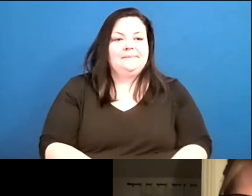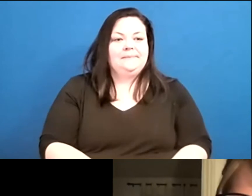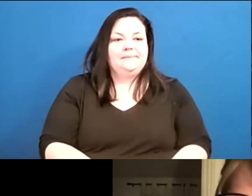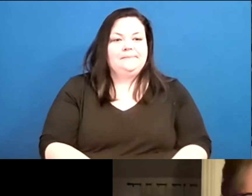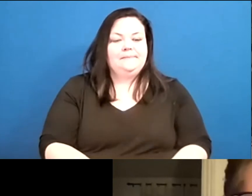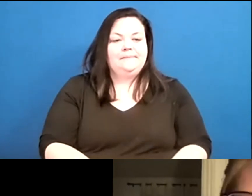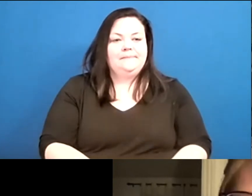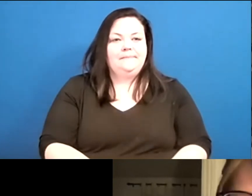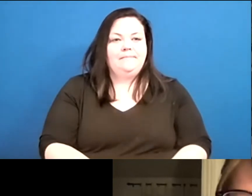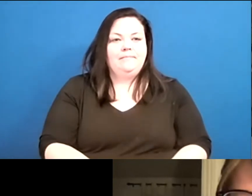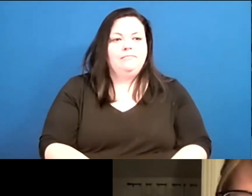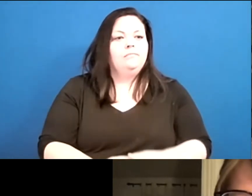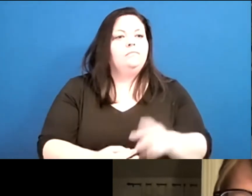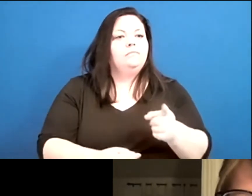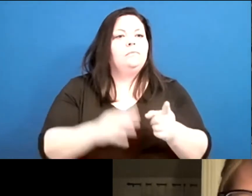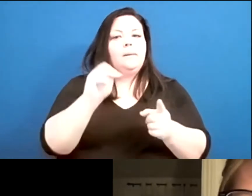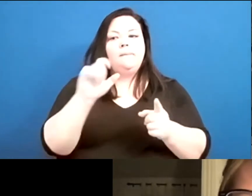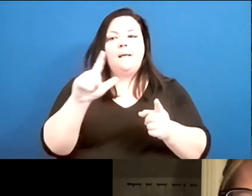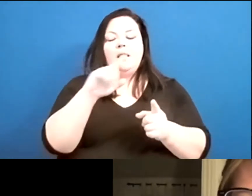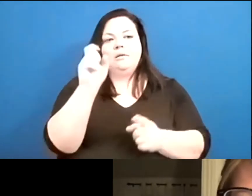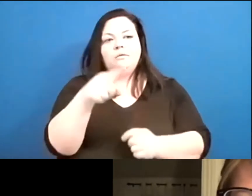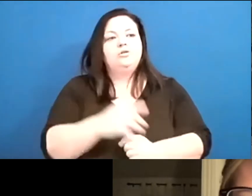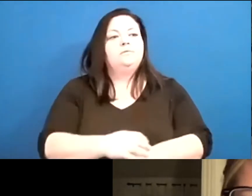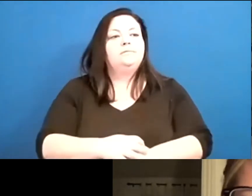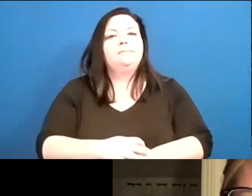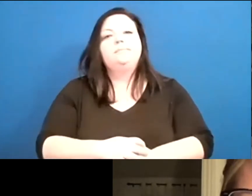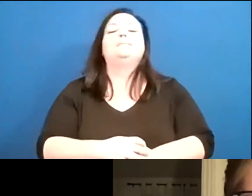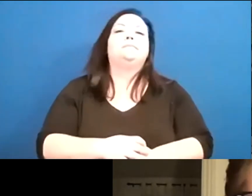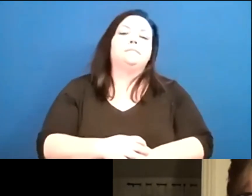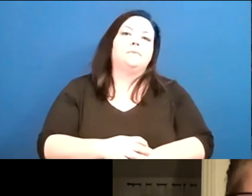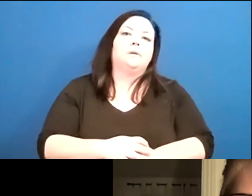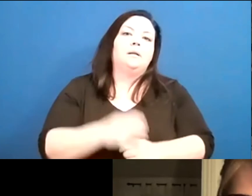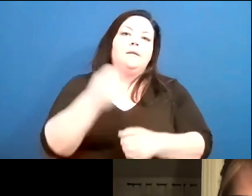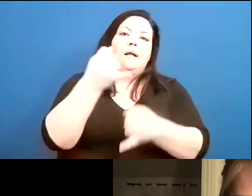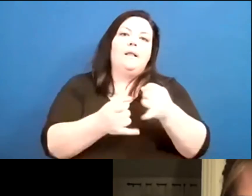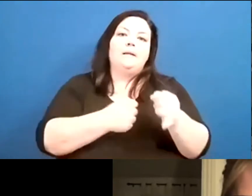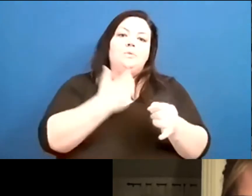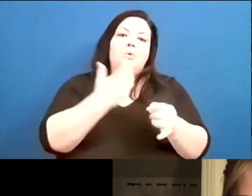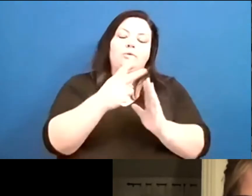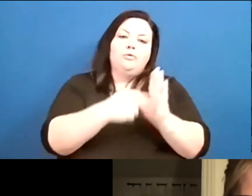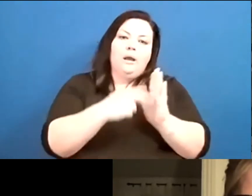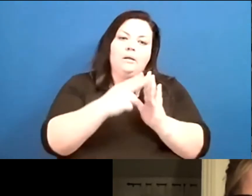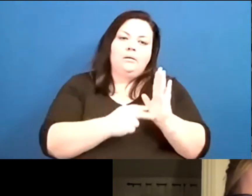I have a question, this is Mel, um, the last poem you read, um, it gave such a